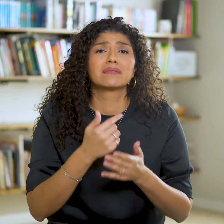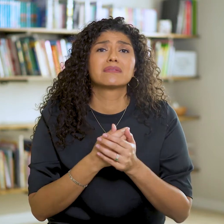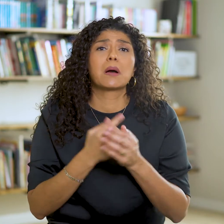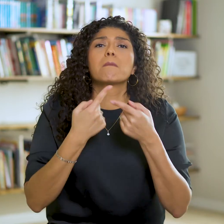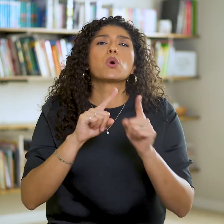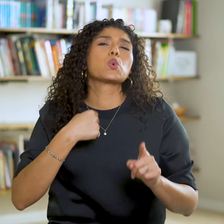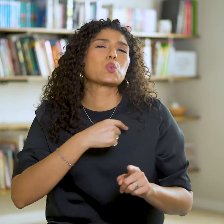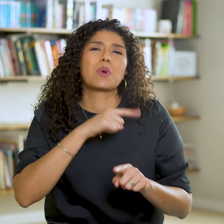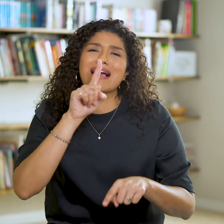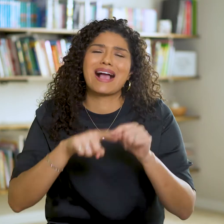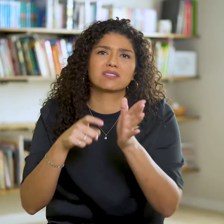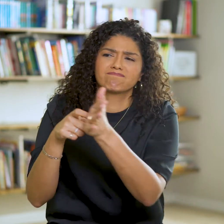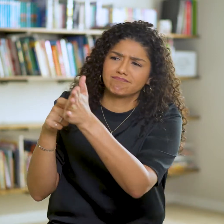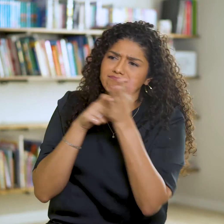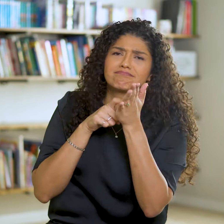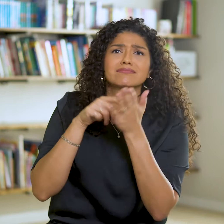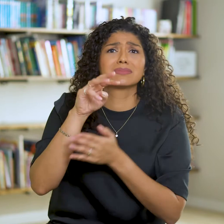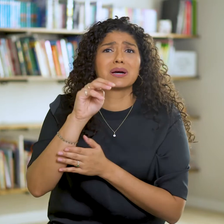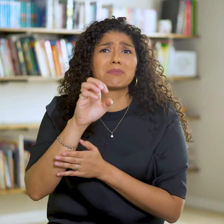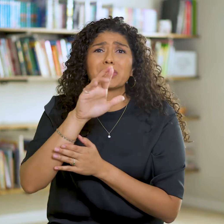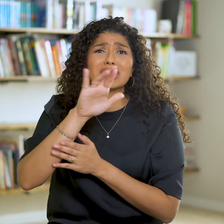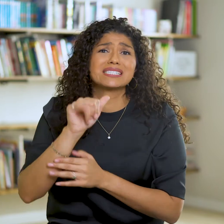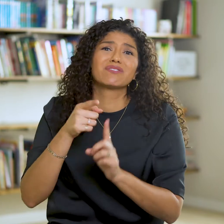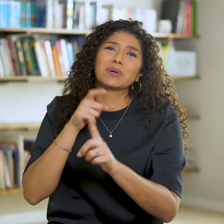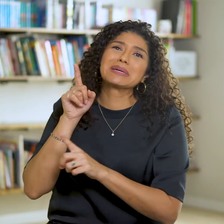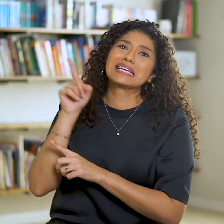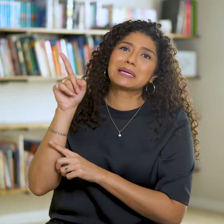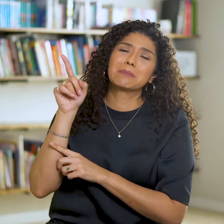but we can’t demand mercy from Him